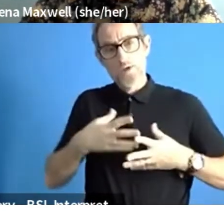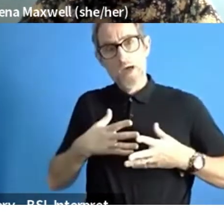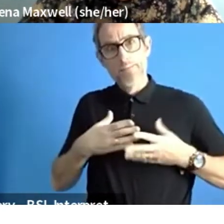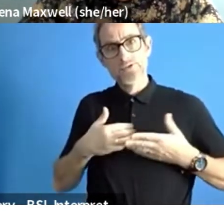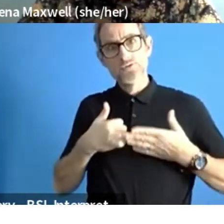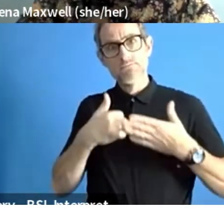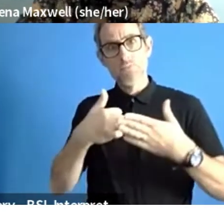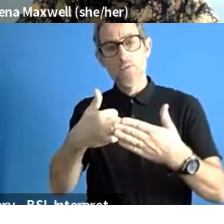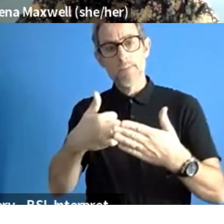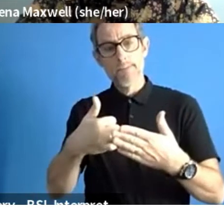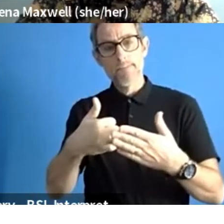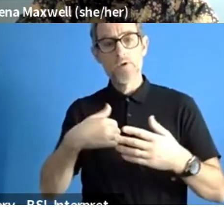Research is